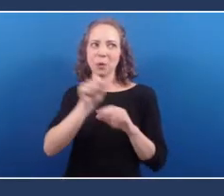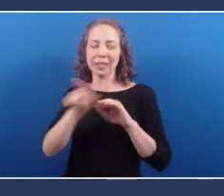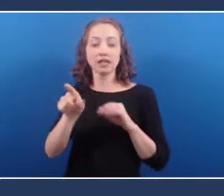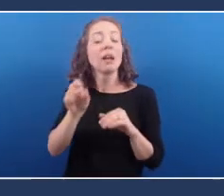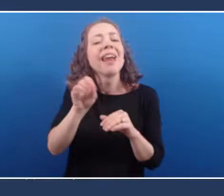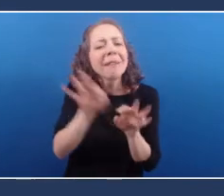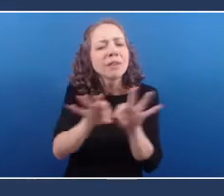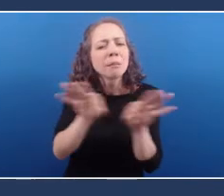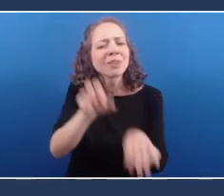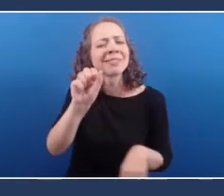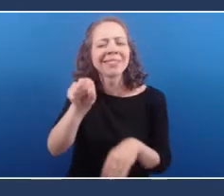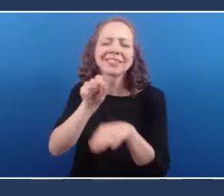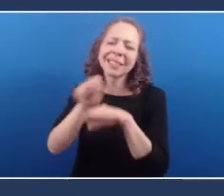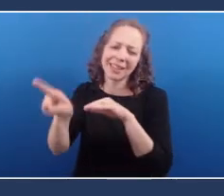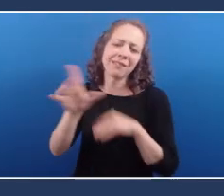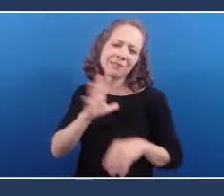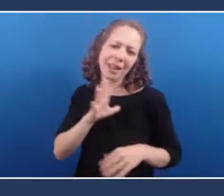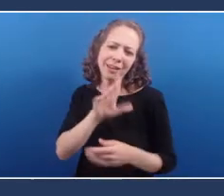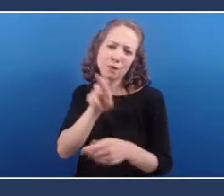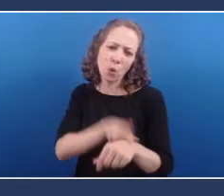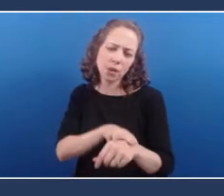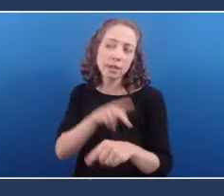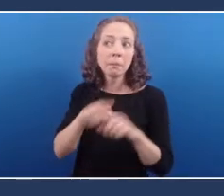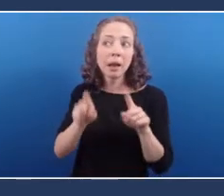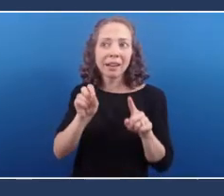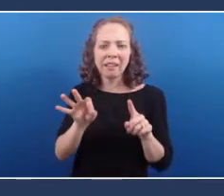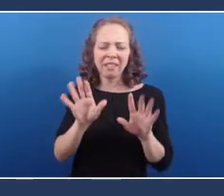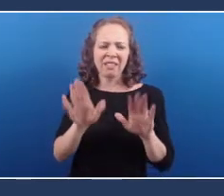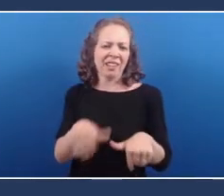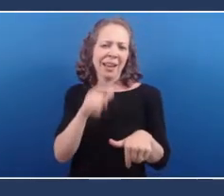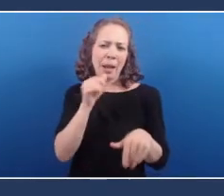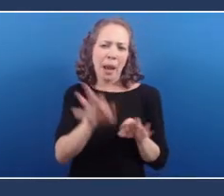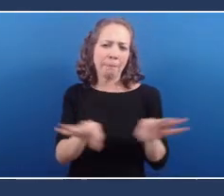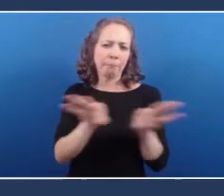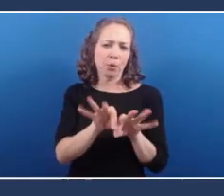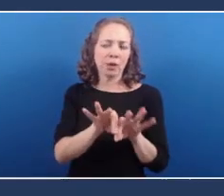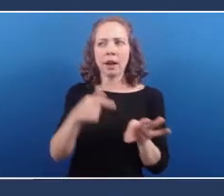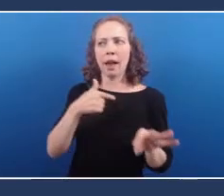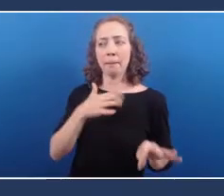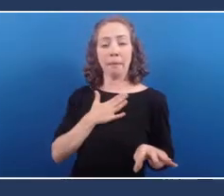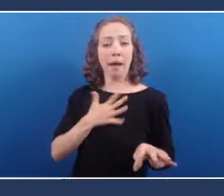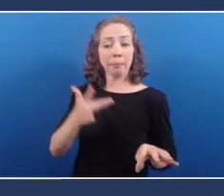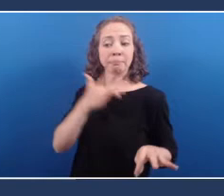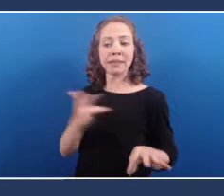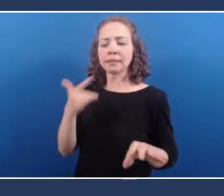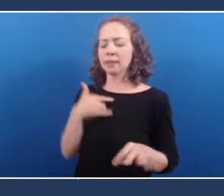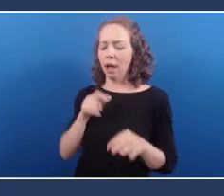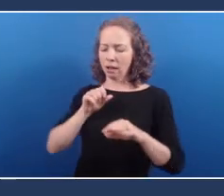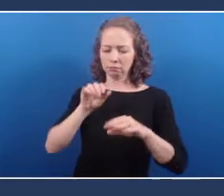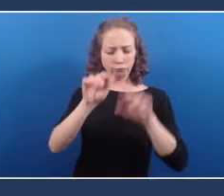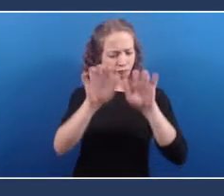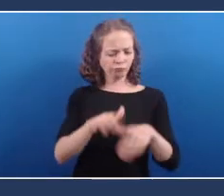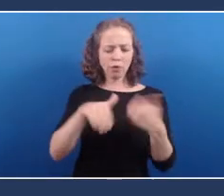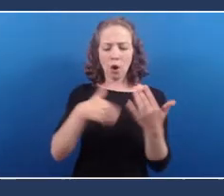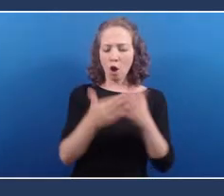If it can wait, wait. If you love to email all night long because that’s your preferred style, click the little button